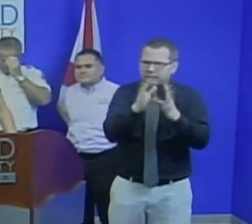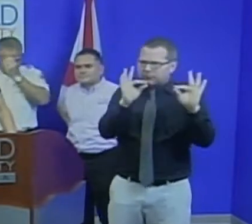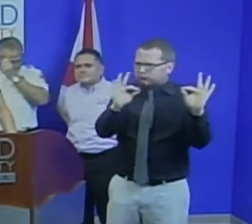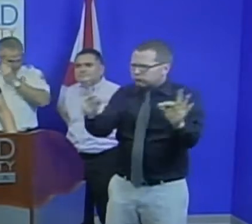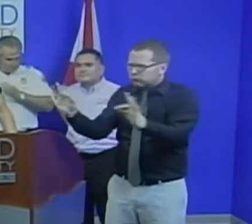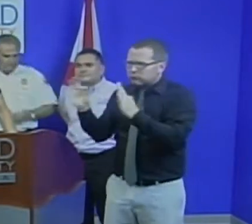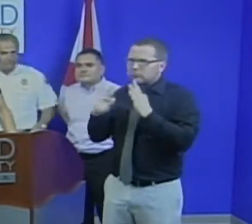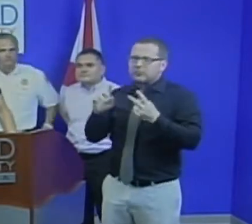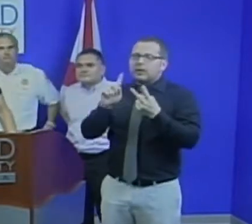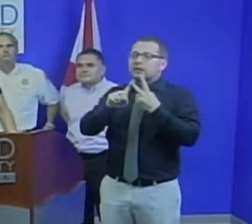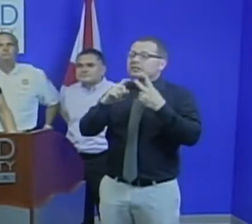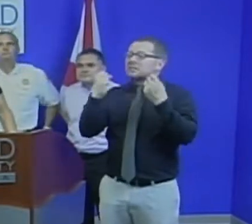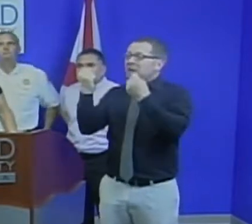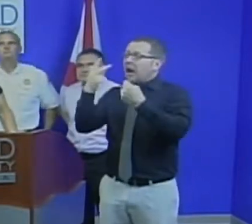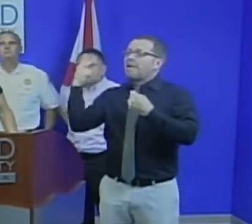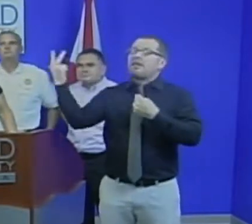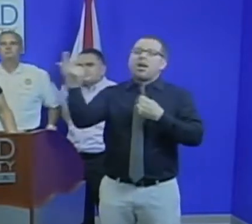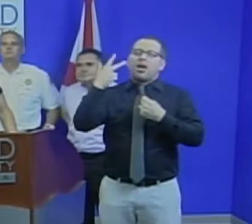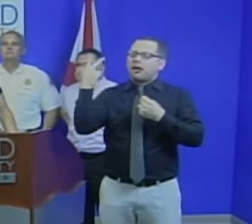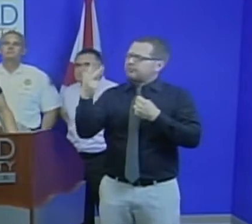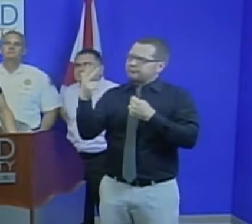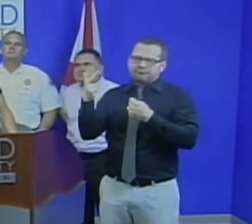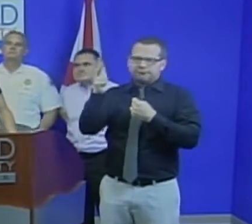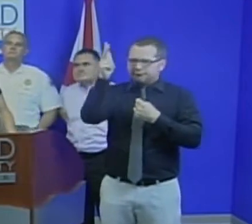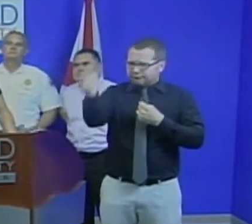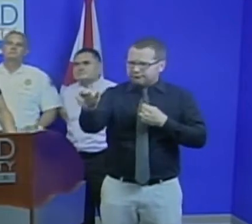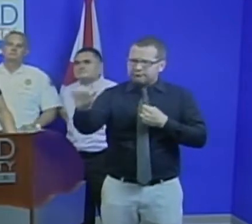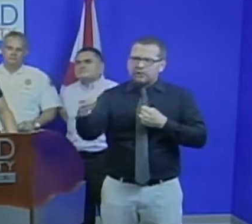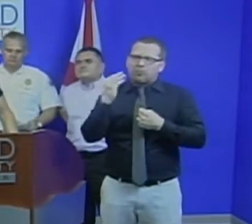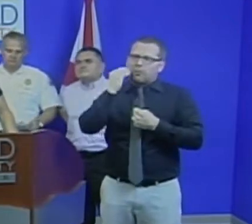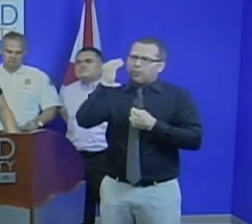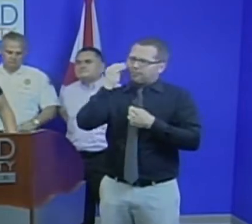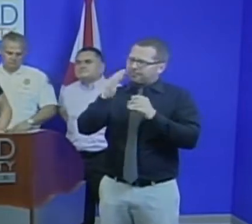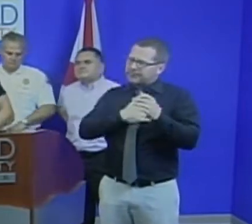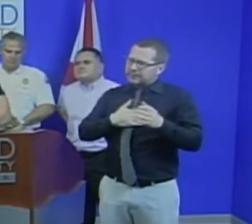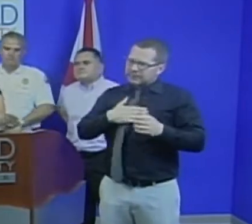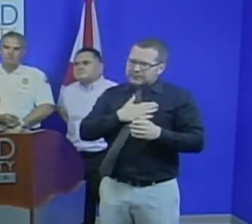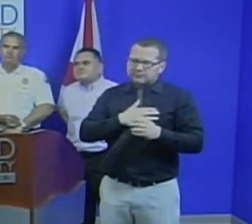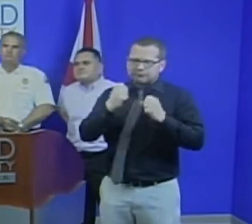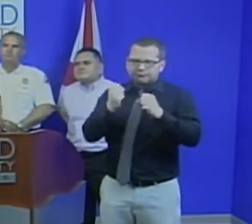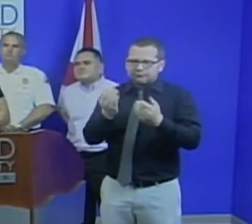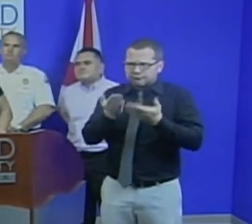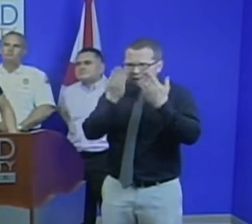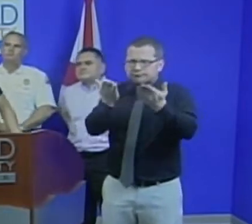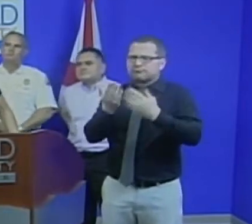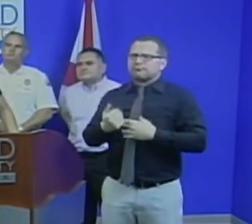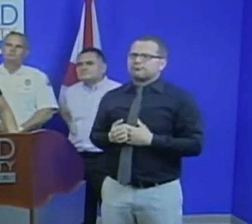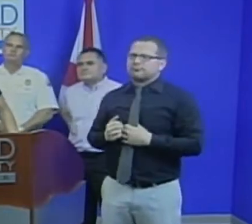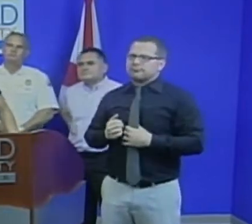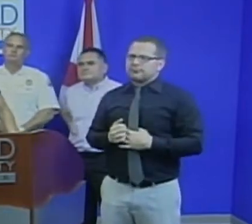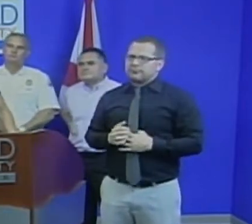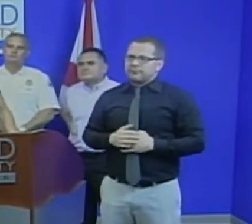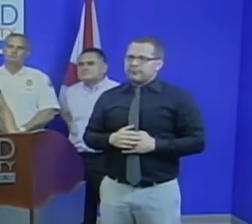HOME BECAUSE HAZARDOUS CONDITIONS WILL COME VERY SOON. WE EXPECT THAT HEAVIER WINDS WILL BEGIN THIS AFTERNOON